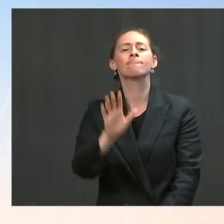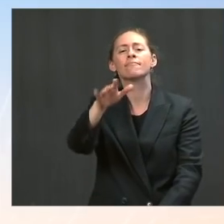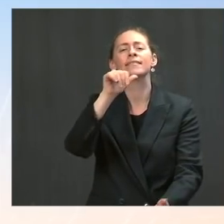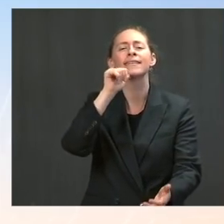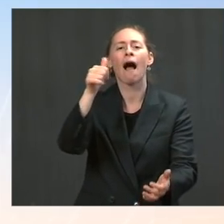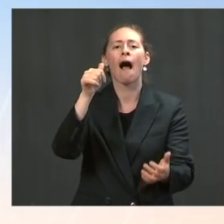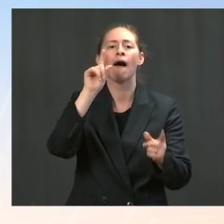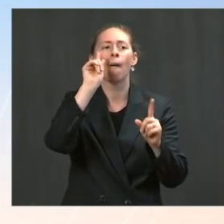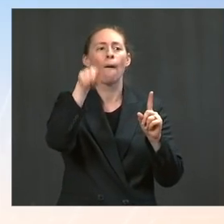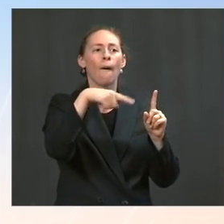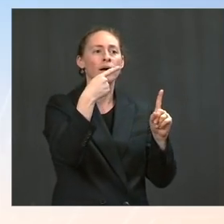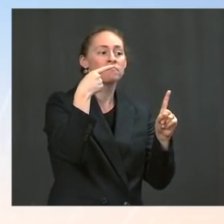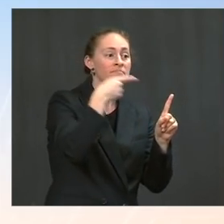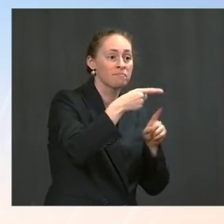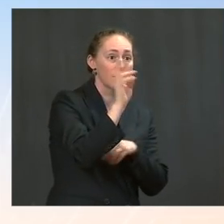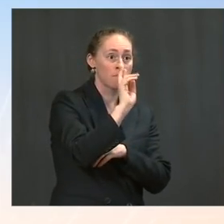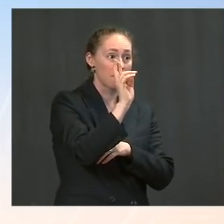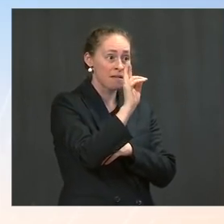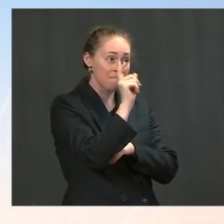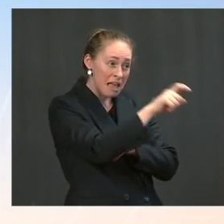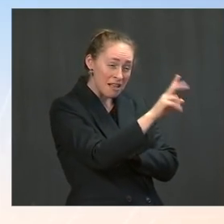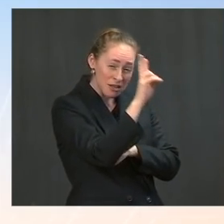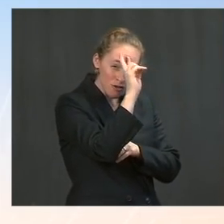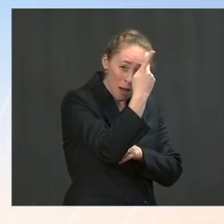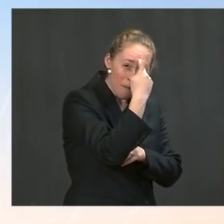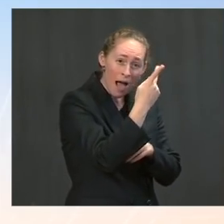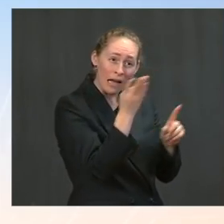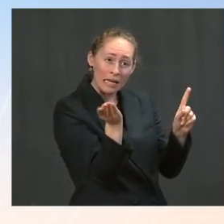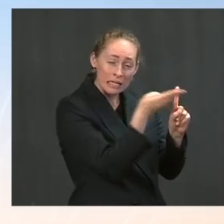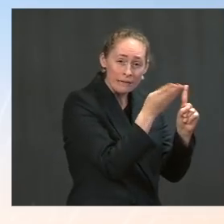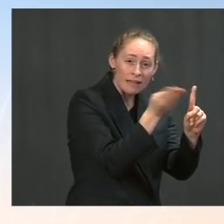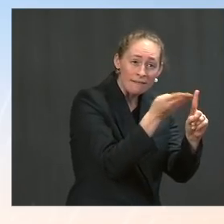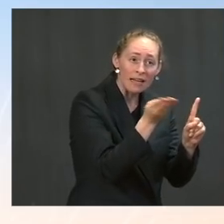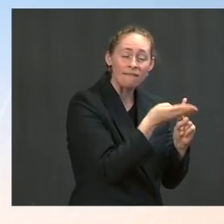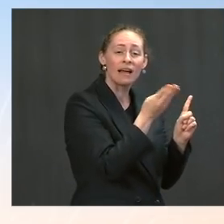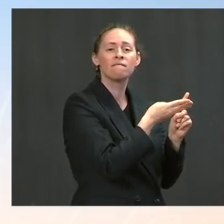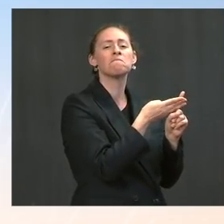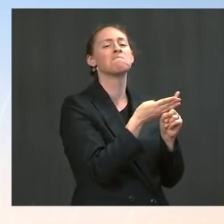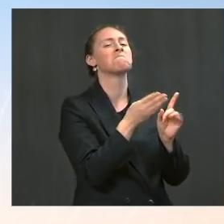can be changed directly by a phone call from a President. It often requires activism,